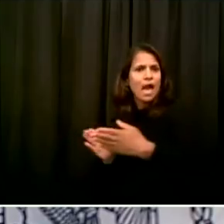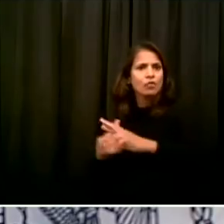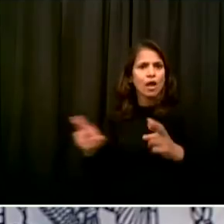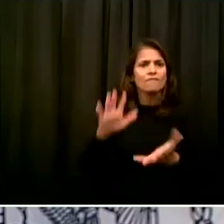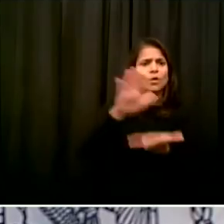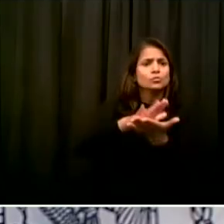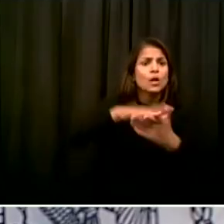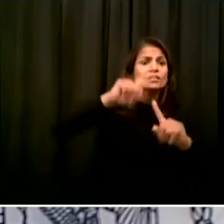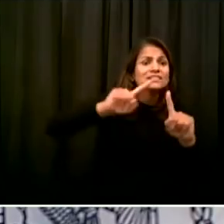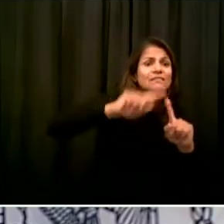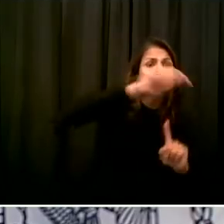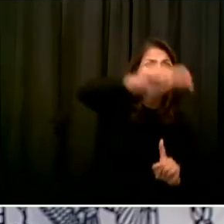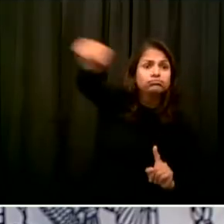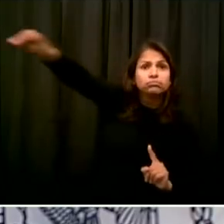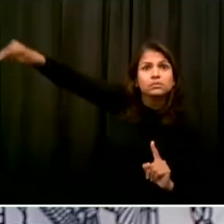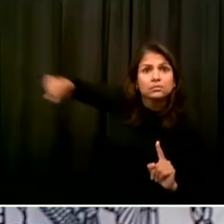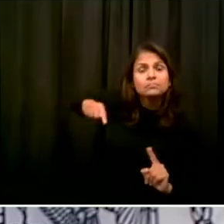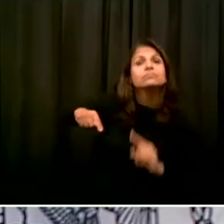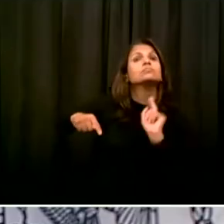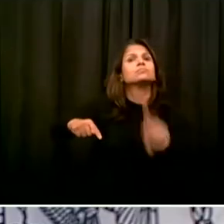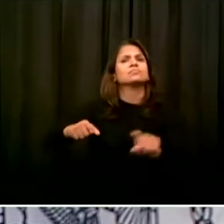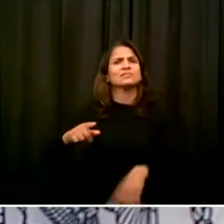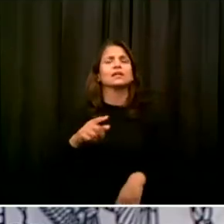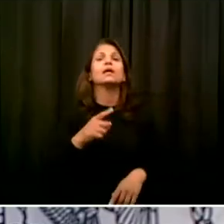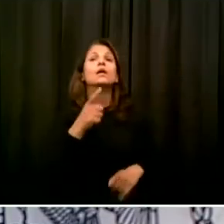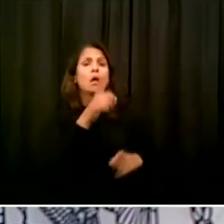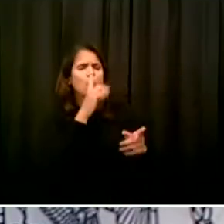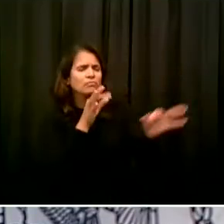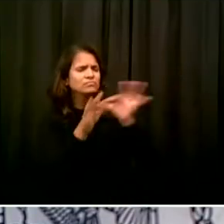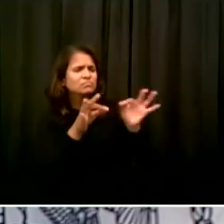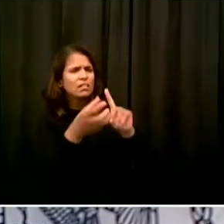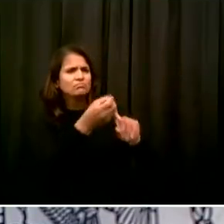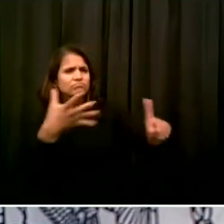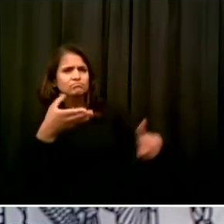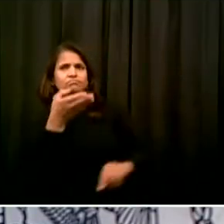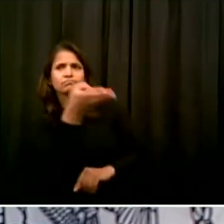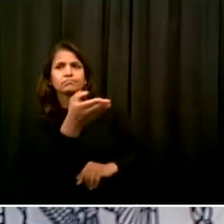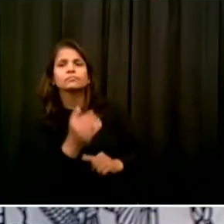SO COULD YOU TALK ABOUT